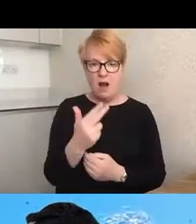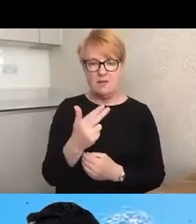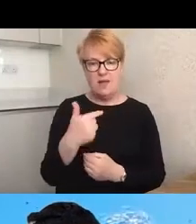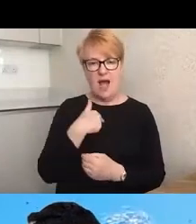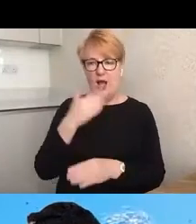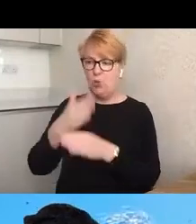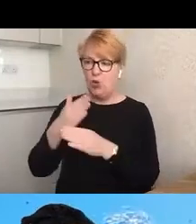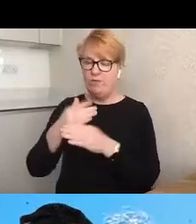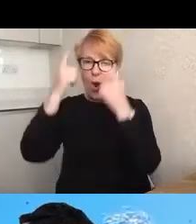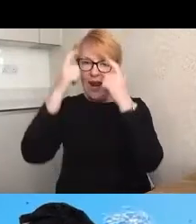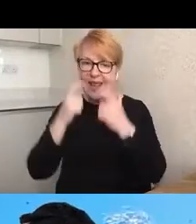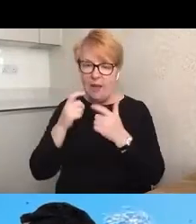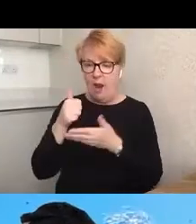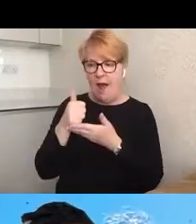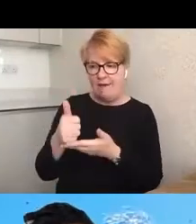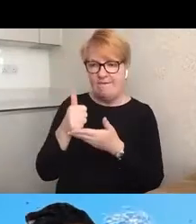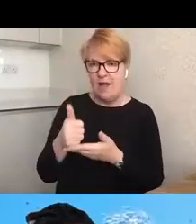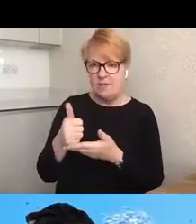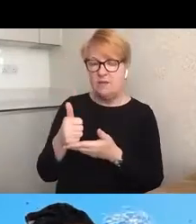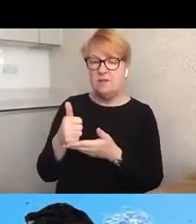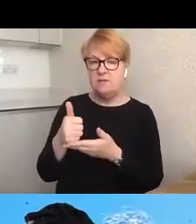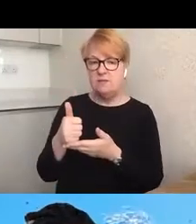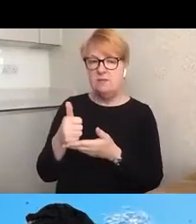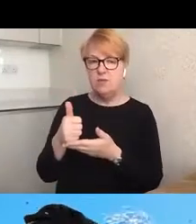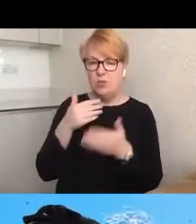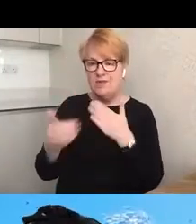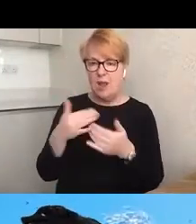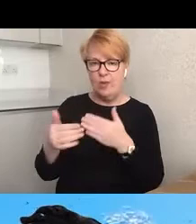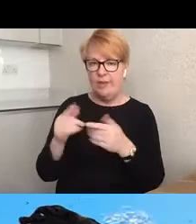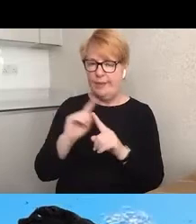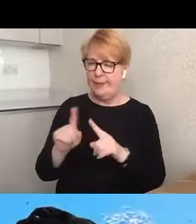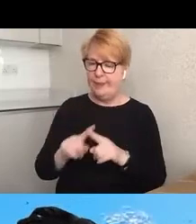who dealt with all of those issues. And this was at a grassroots level, and I believe